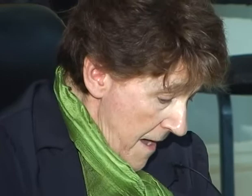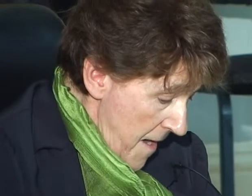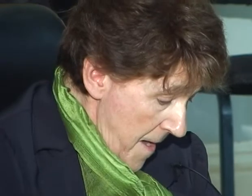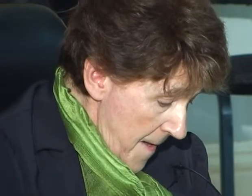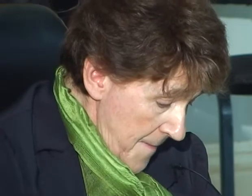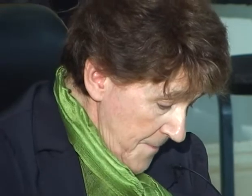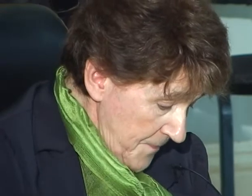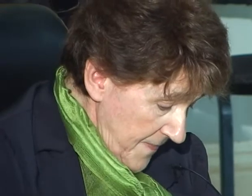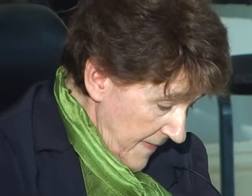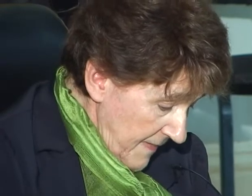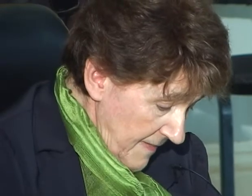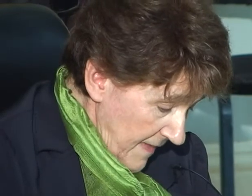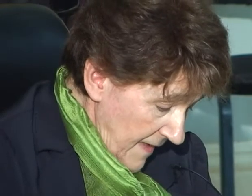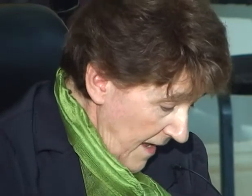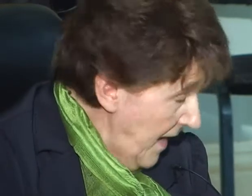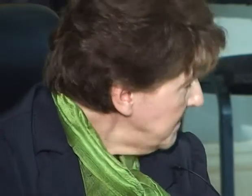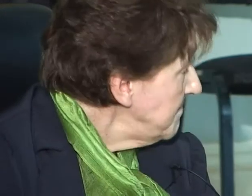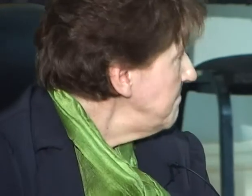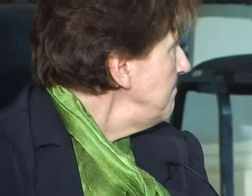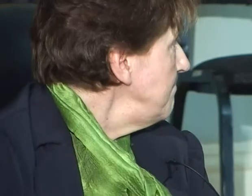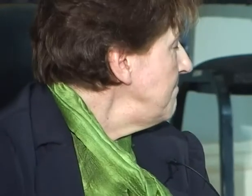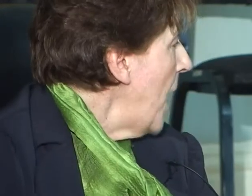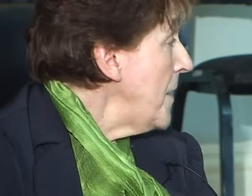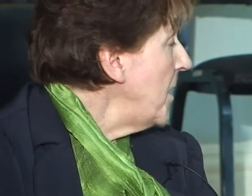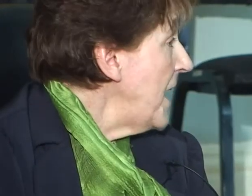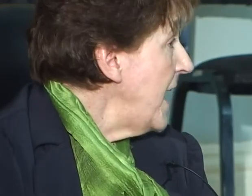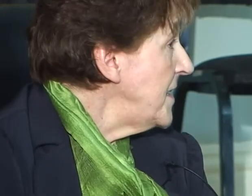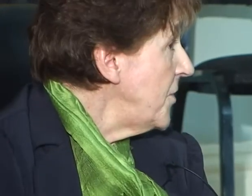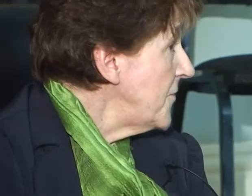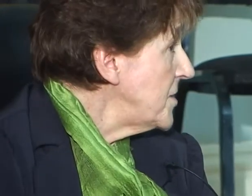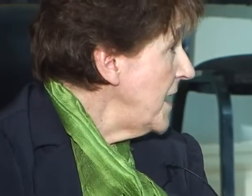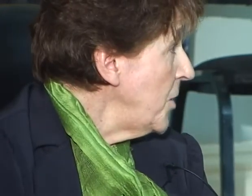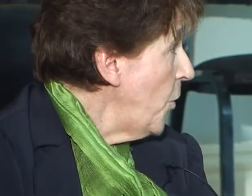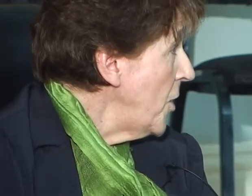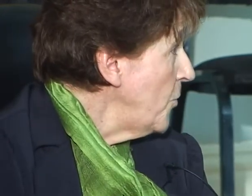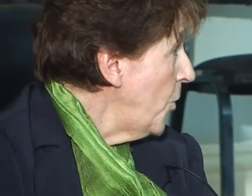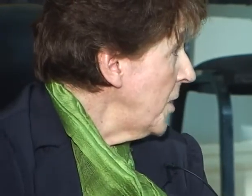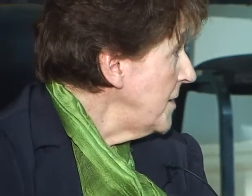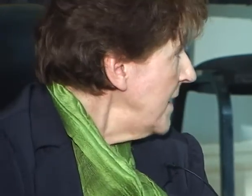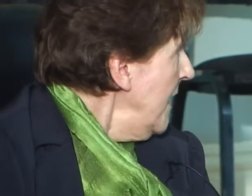Um, now I want to hand it over to Ing Wong-Ward,